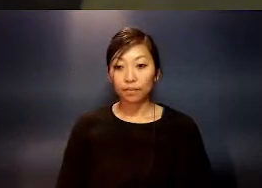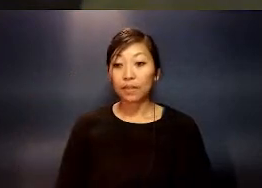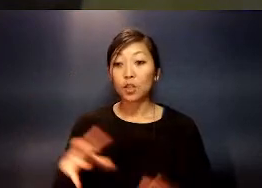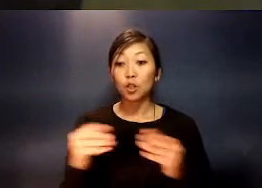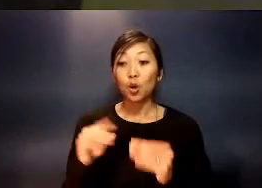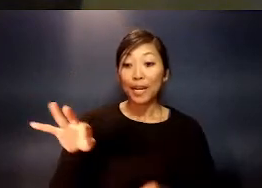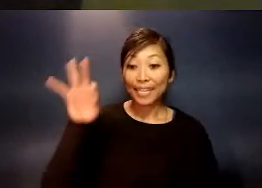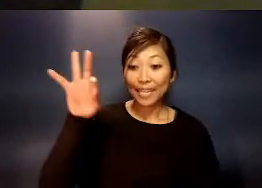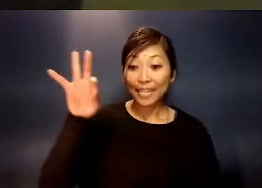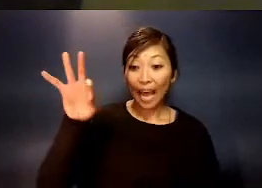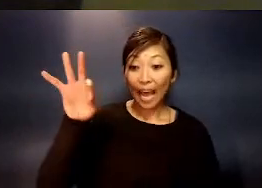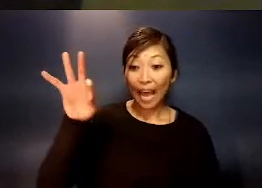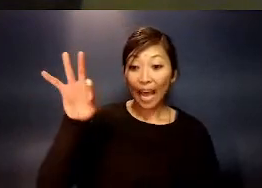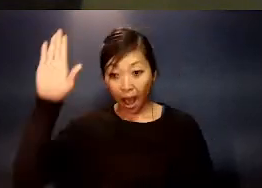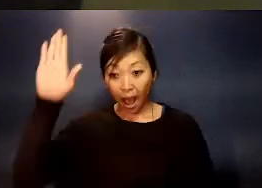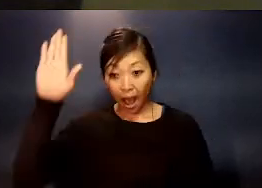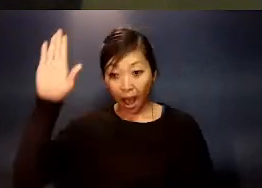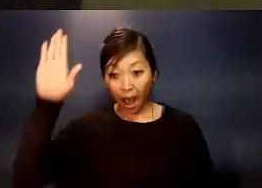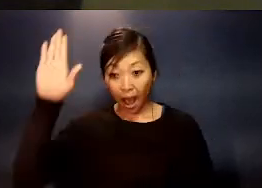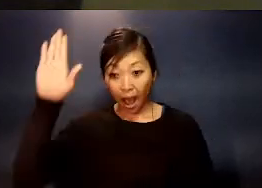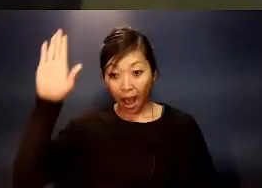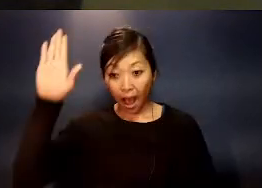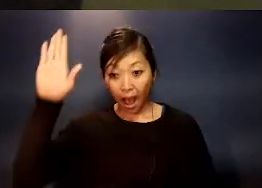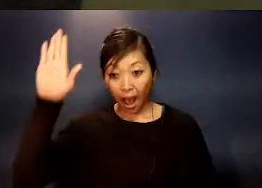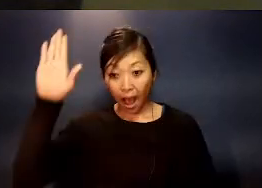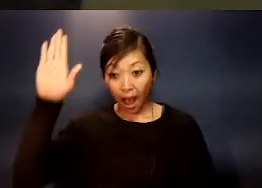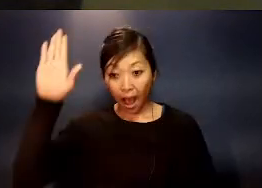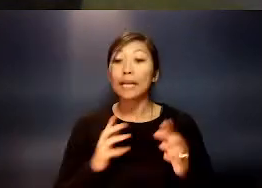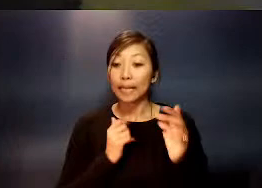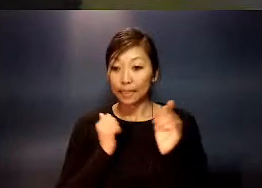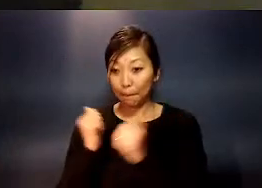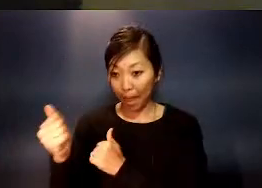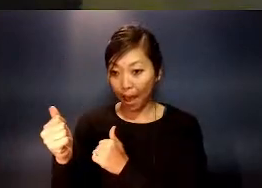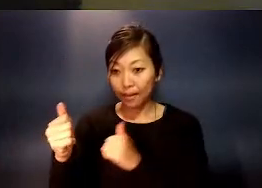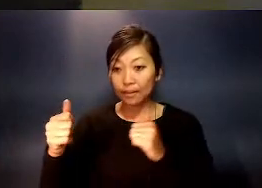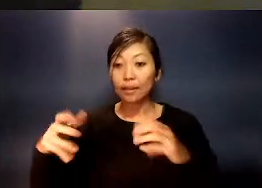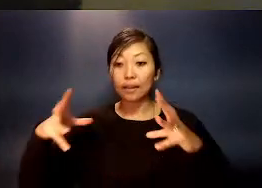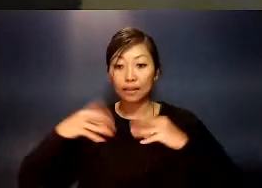≫ COUNCIL MEMBER PALMISANO: MADAM PRESIDENT, I MOVE ADOPTION OF A RESOLUTION ADOPTING THE CITY'S SIX-YEAR